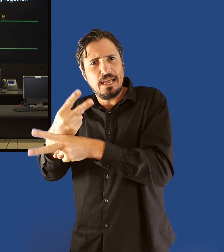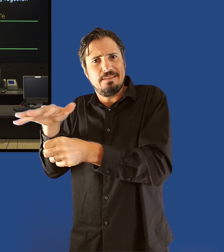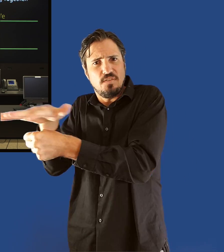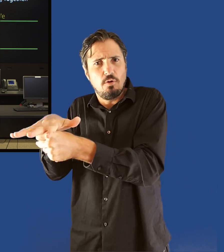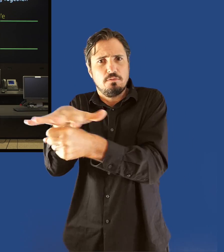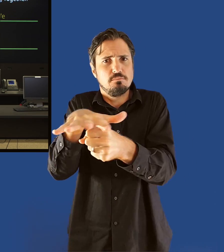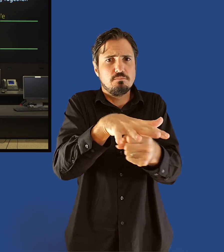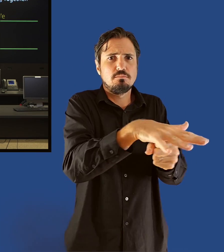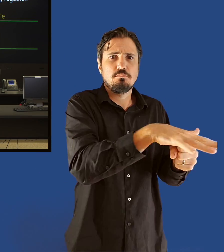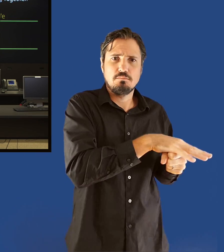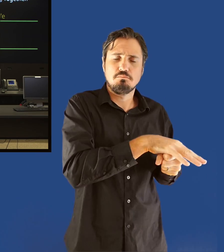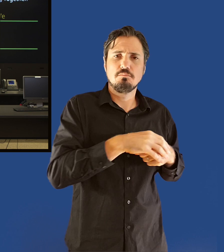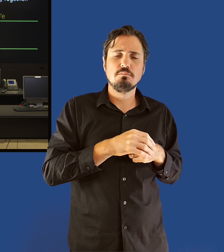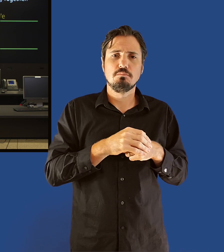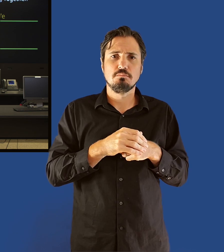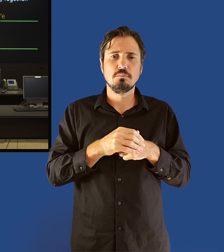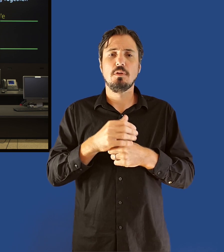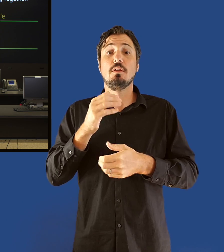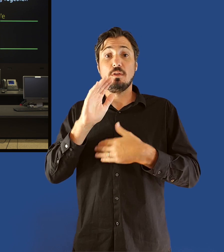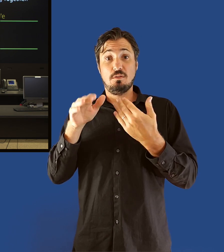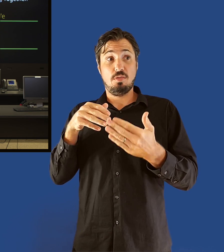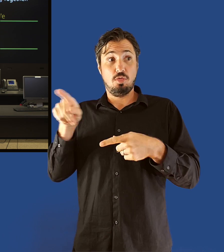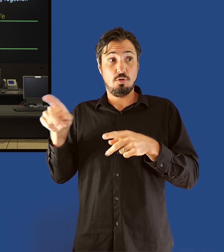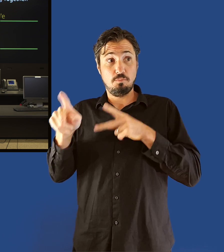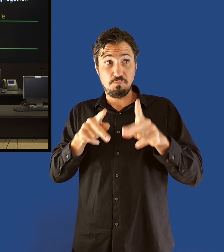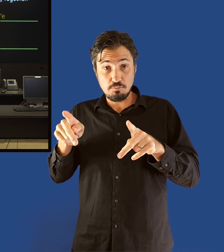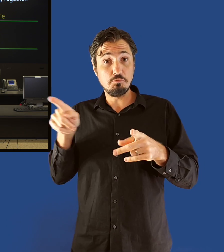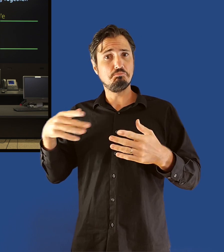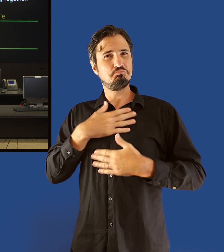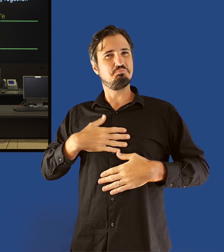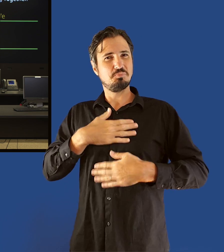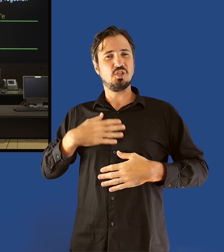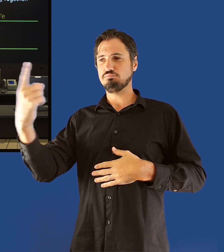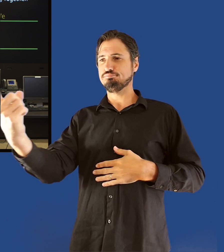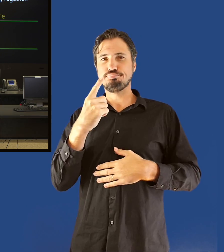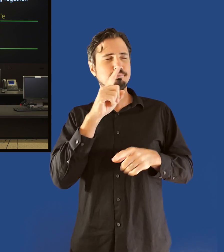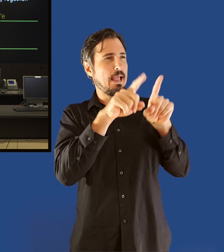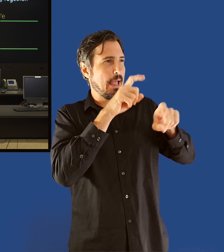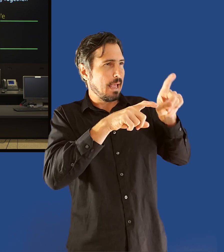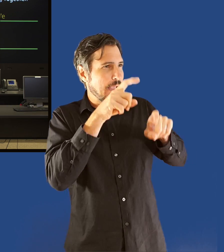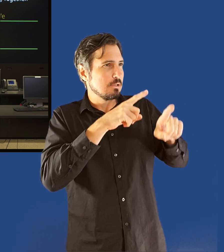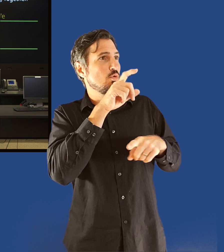The vast majority of households relayed they appreciated both being asked about how they were doing, and the way the survey was conducted.